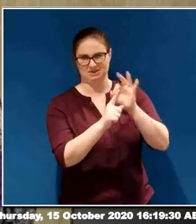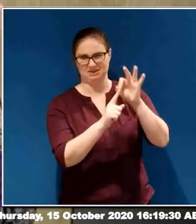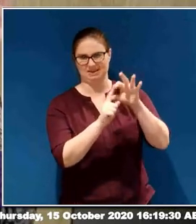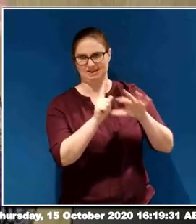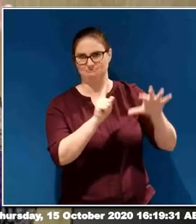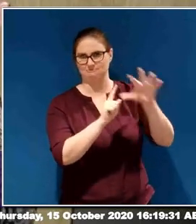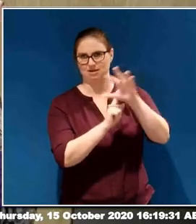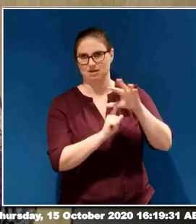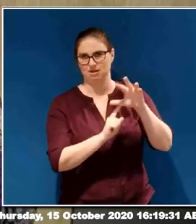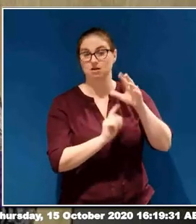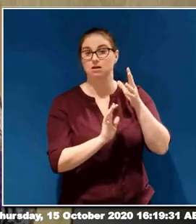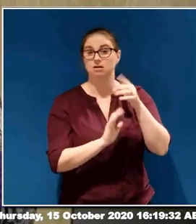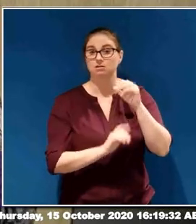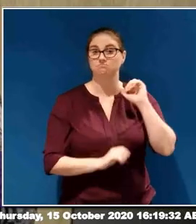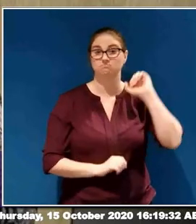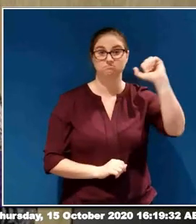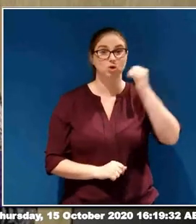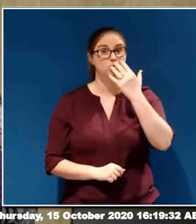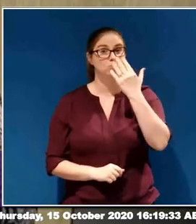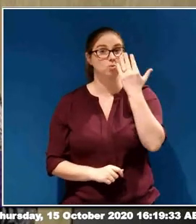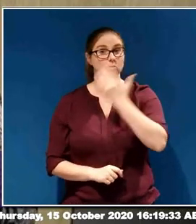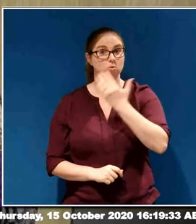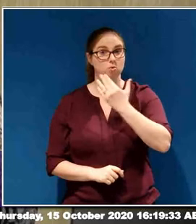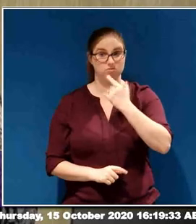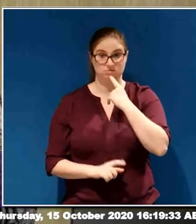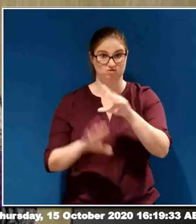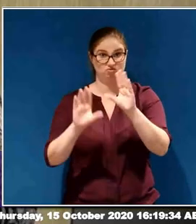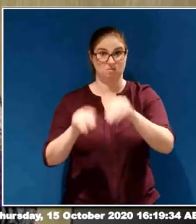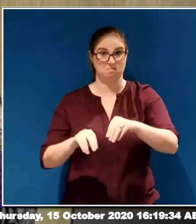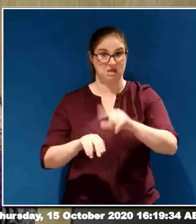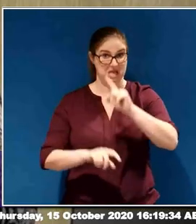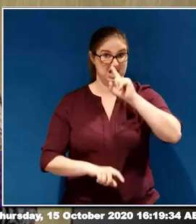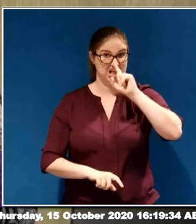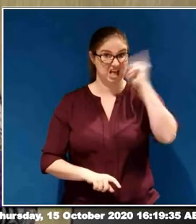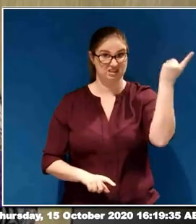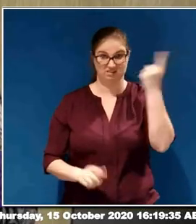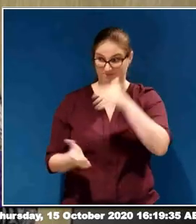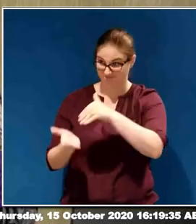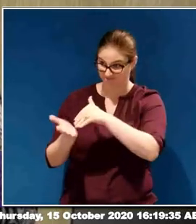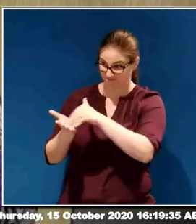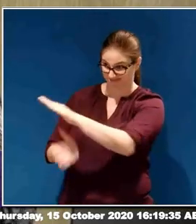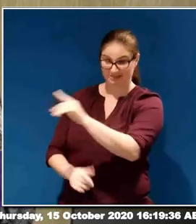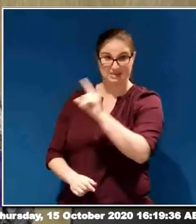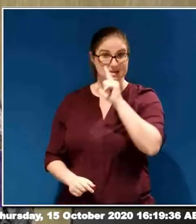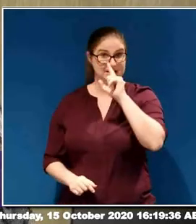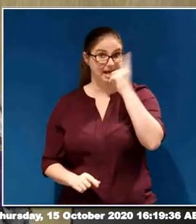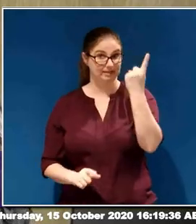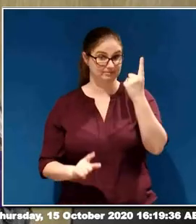for discipline in the early years of school, and in primary